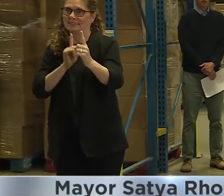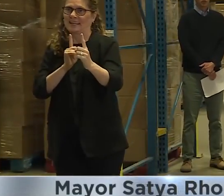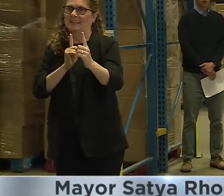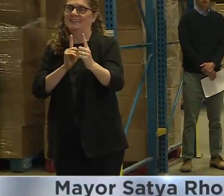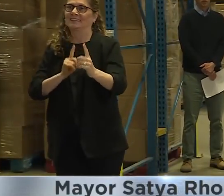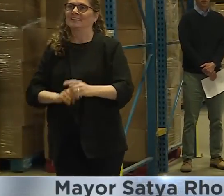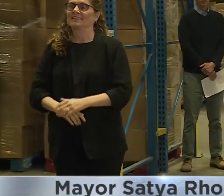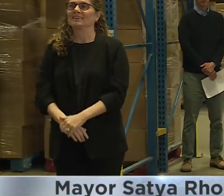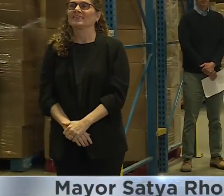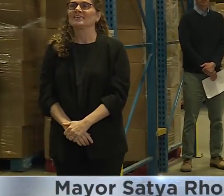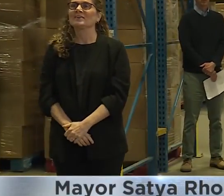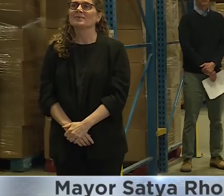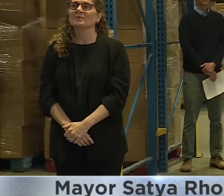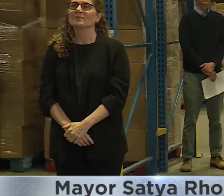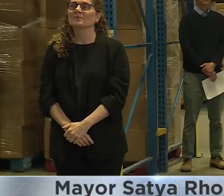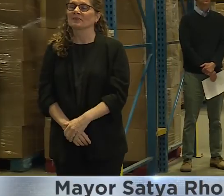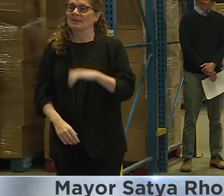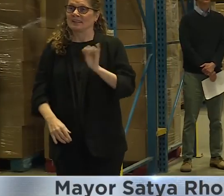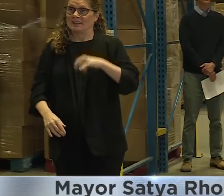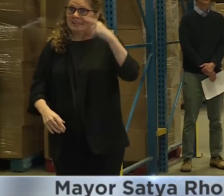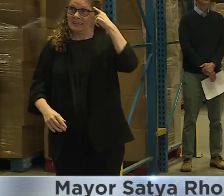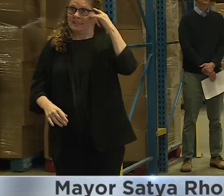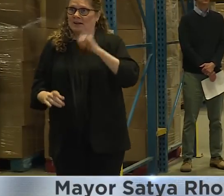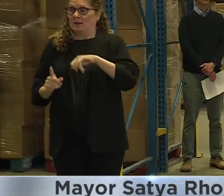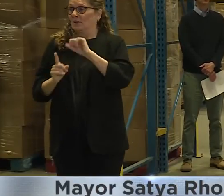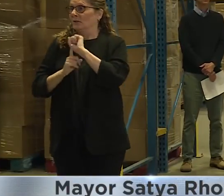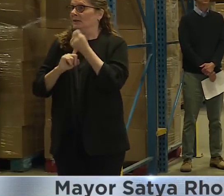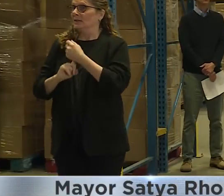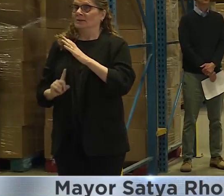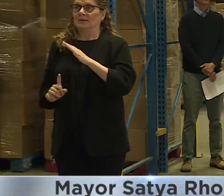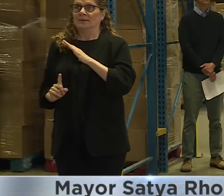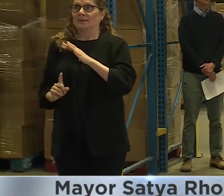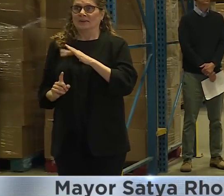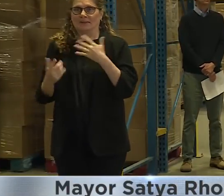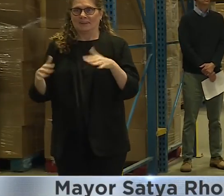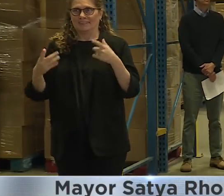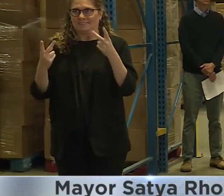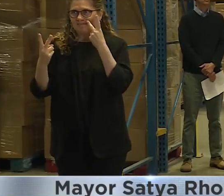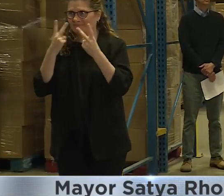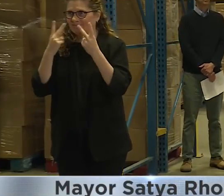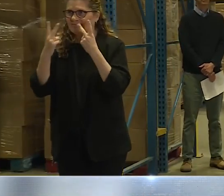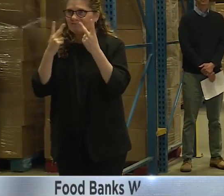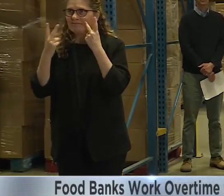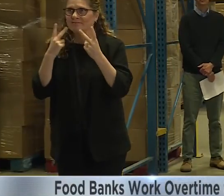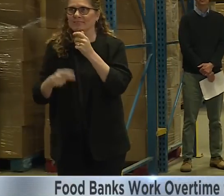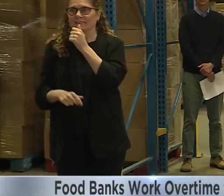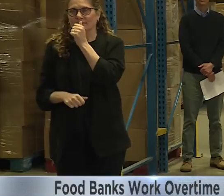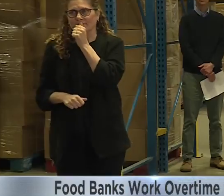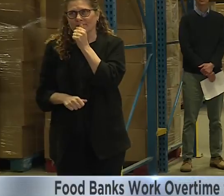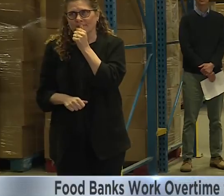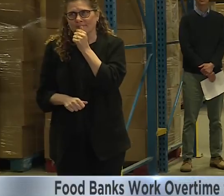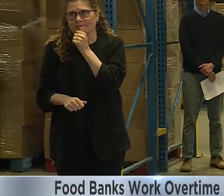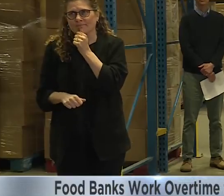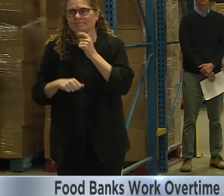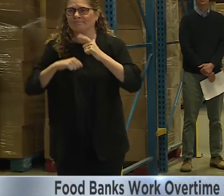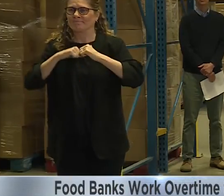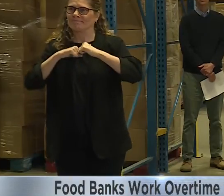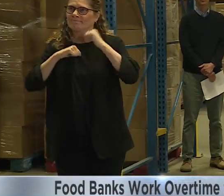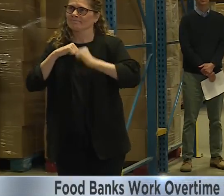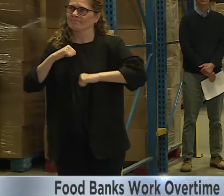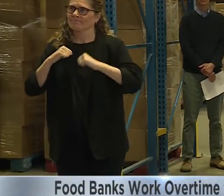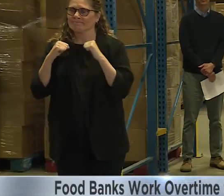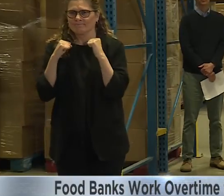(("I THINK THIS SITUATION HAS REALLY SHOWN THE RESILIENCE OF OUR FOOD SYSTEM AND OUR LOCAL FOOD PANTRIES AND FOOD BANKS."